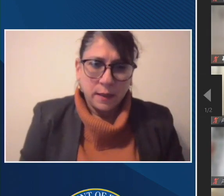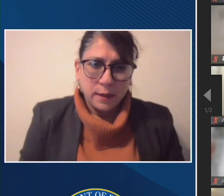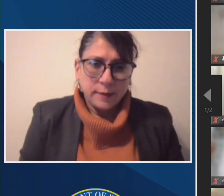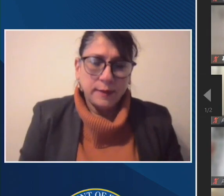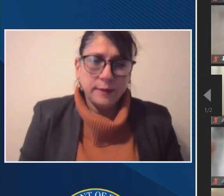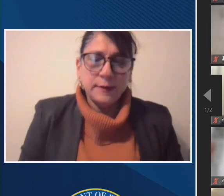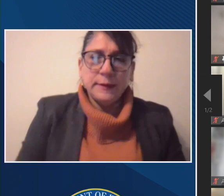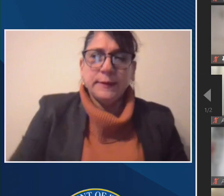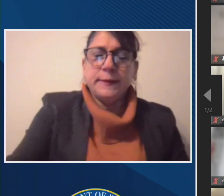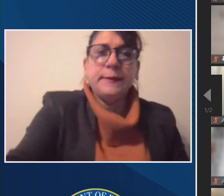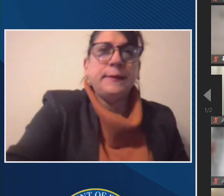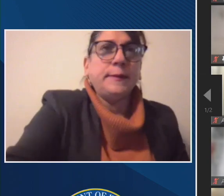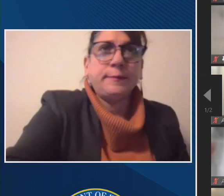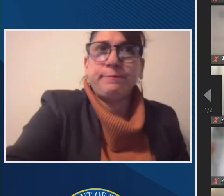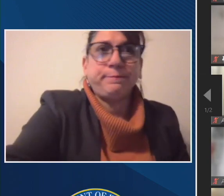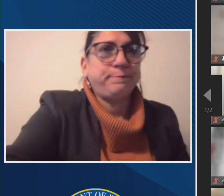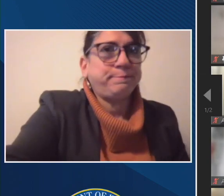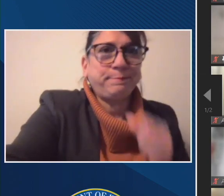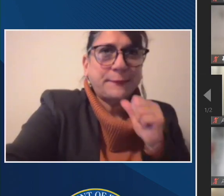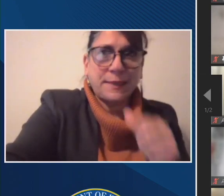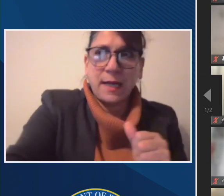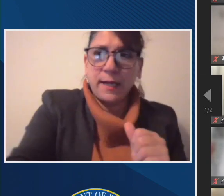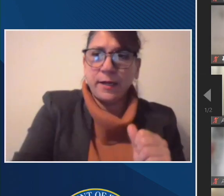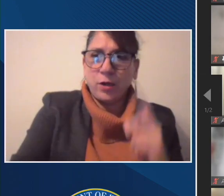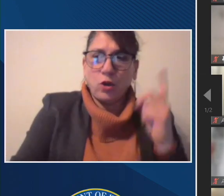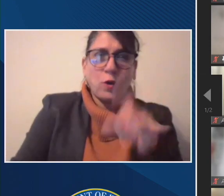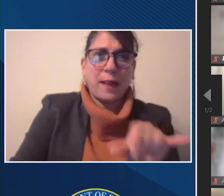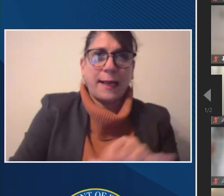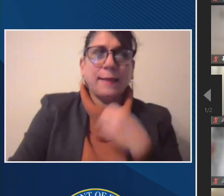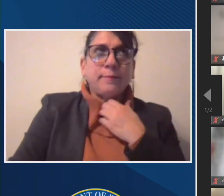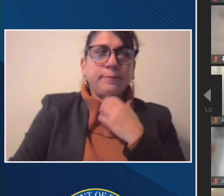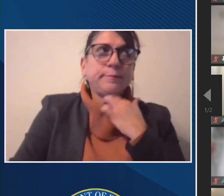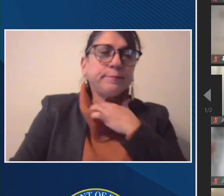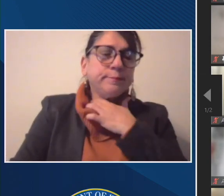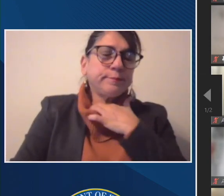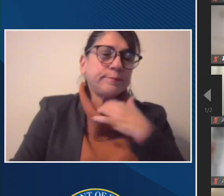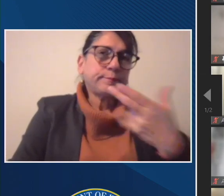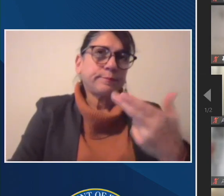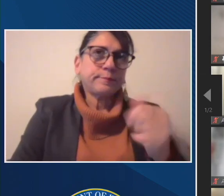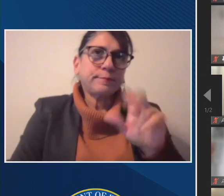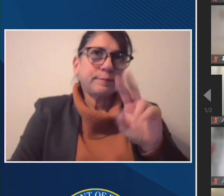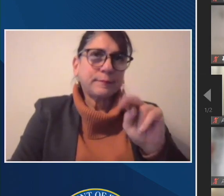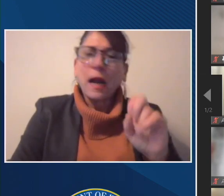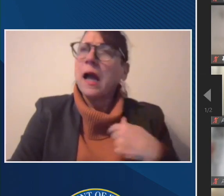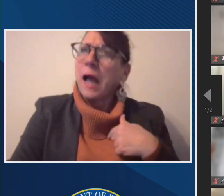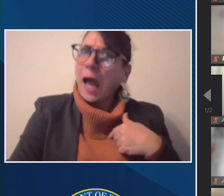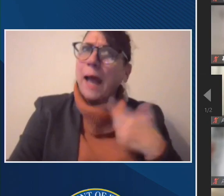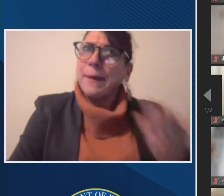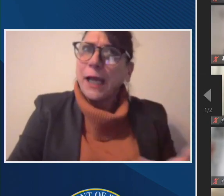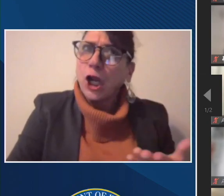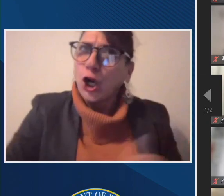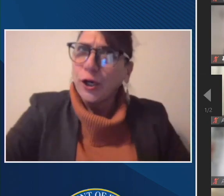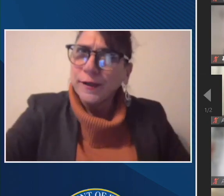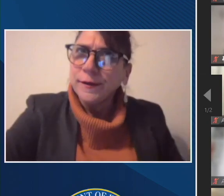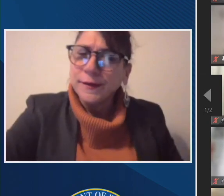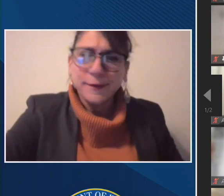Doesn't look like it. And that's going to be Hannah Hodel from- I'm here, Cindy. Okay. There you are.